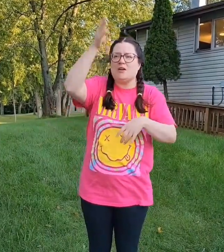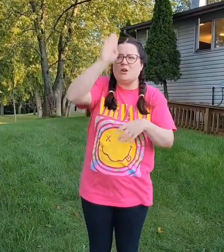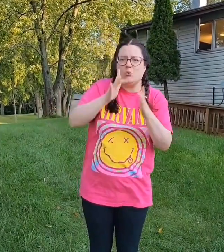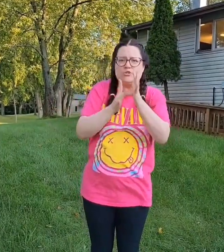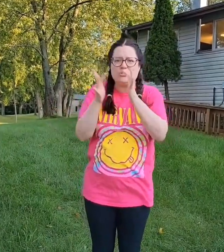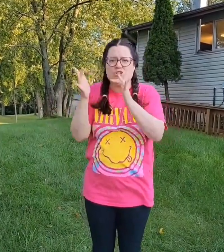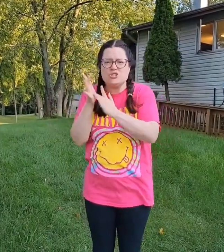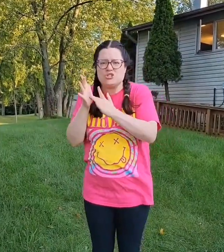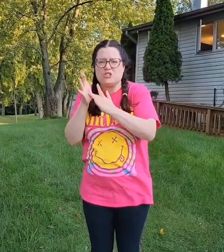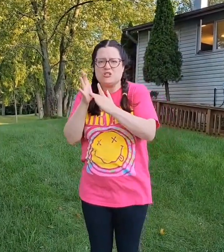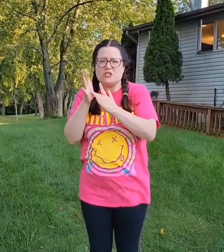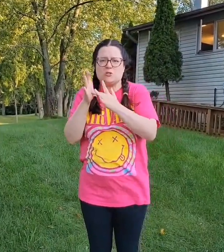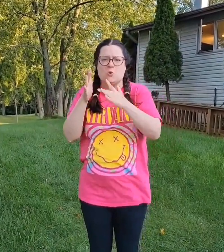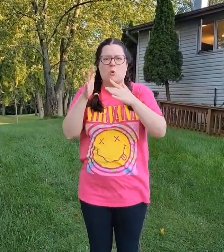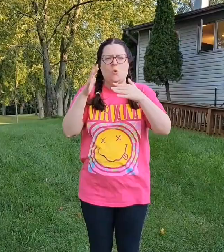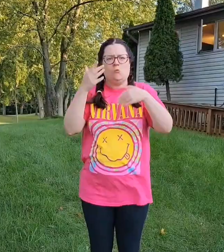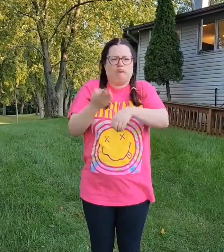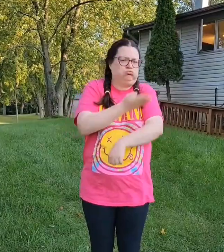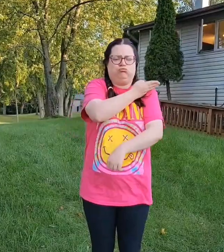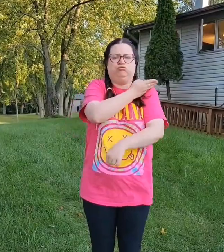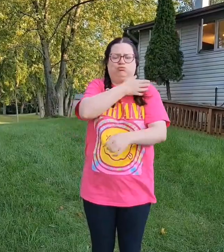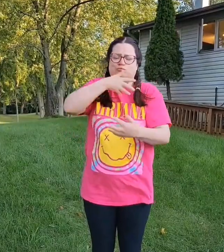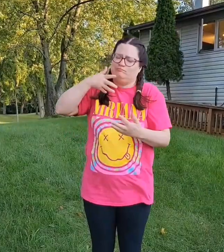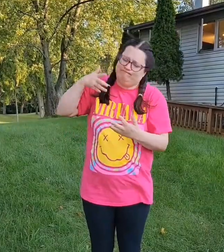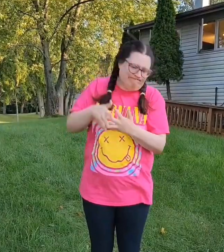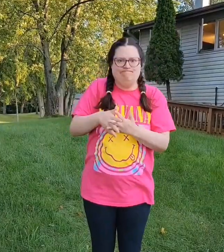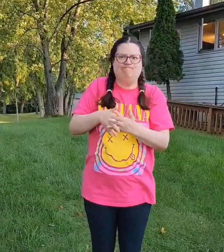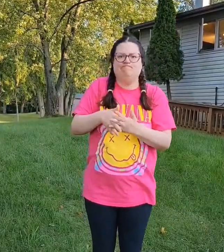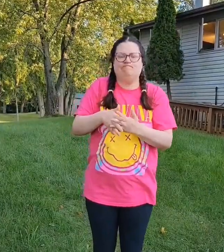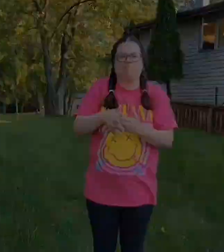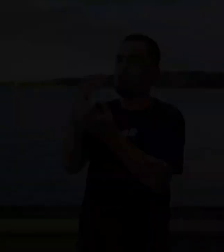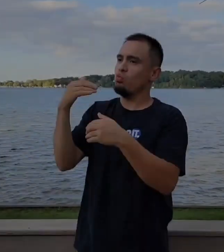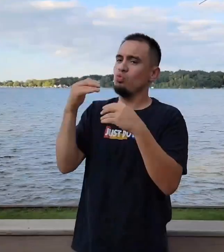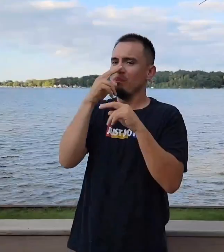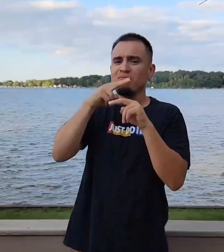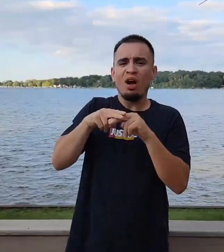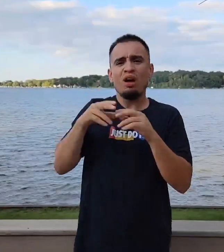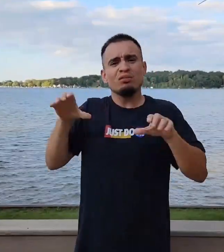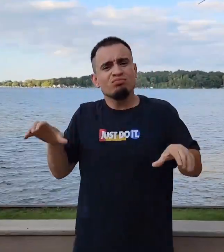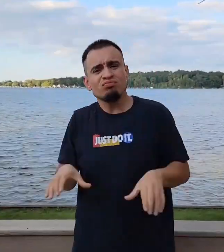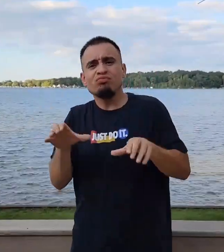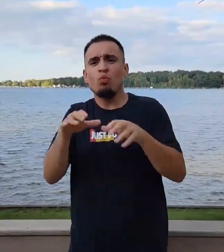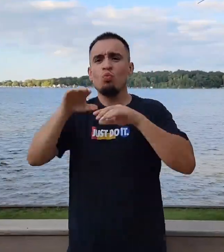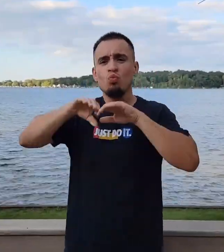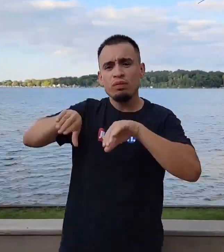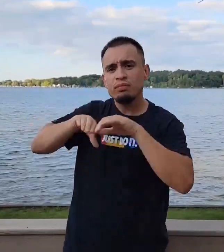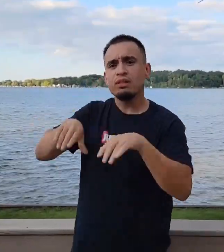the Lord Jesus really helped so much! I grew my foundation of faith! Alejandro: We had fun doing different